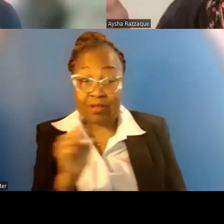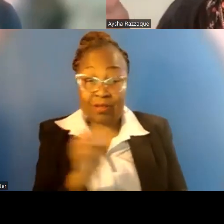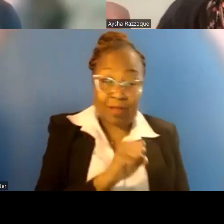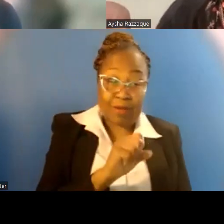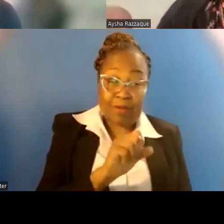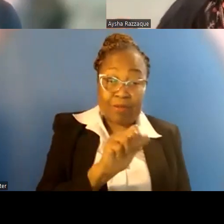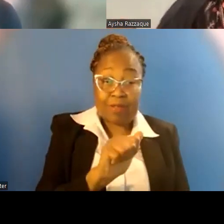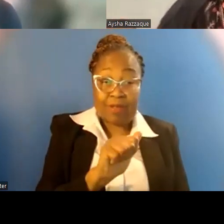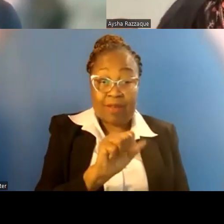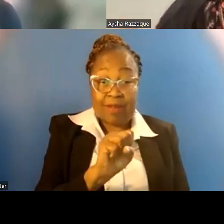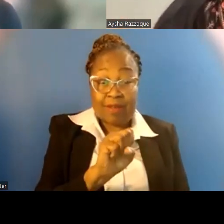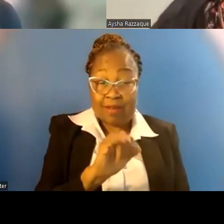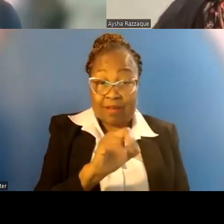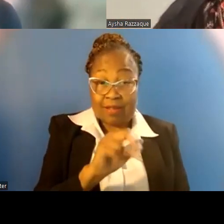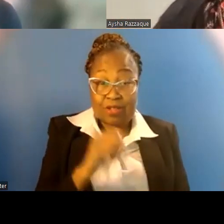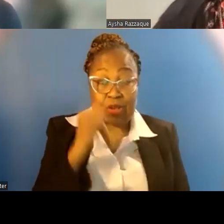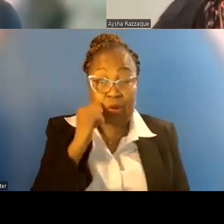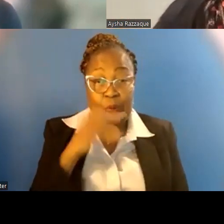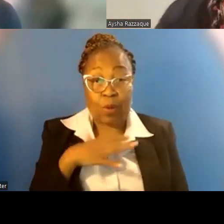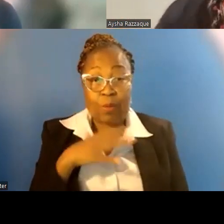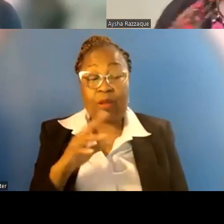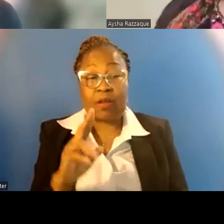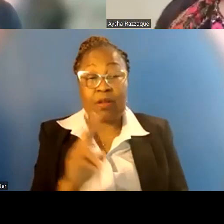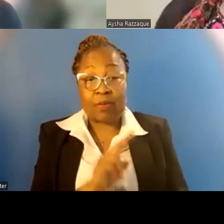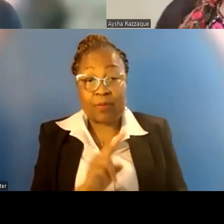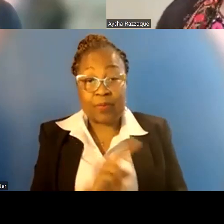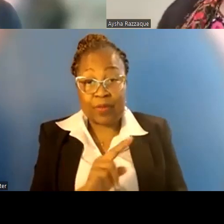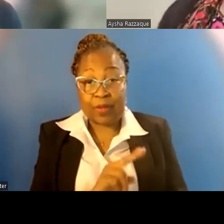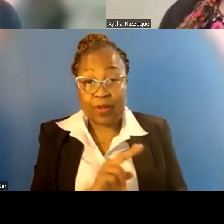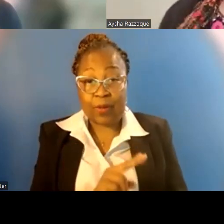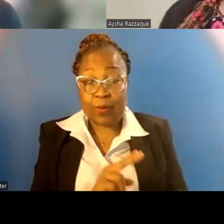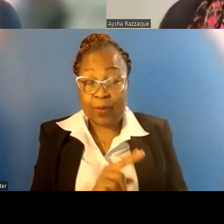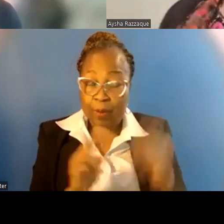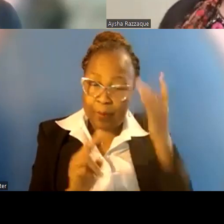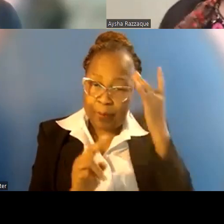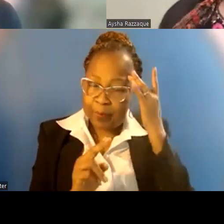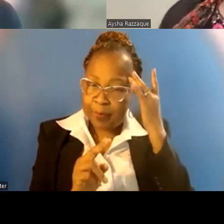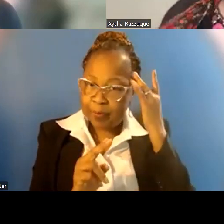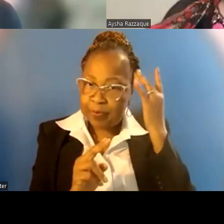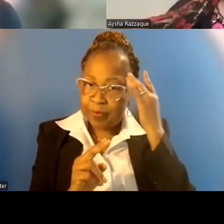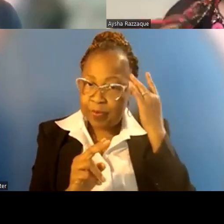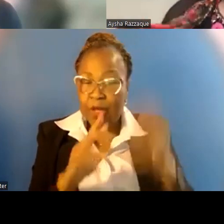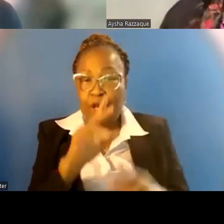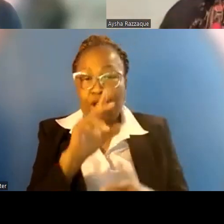I'm currently wearing a Salwar Kameez which is a traditional Bengali dress